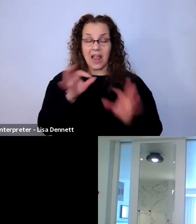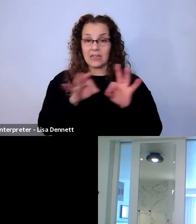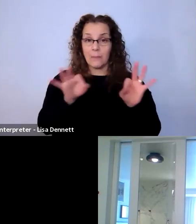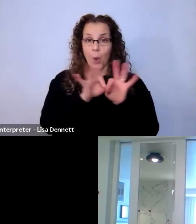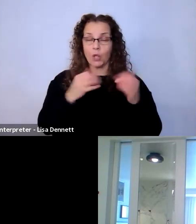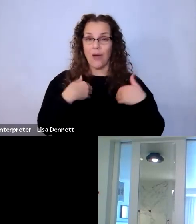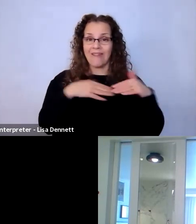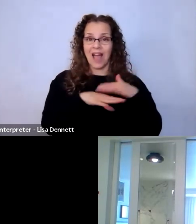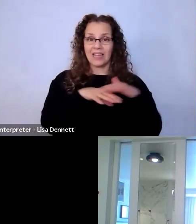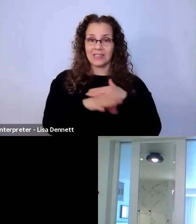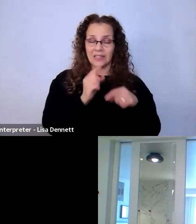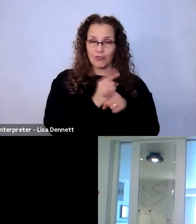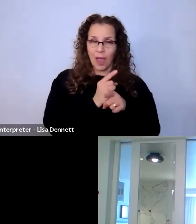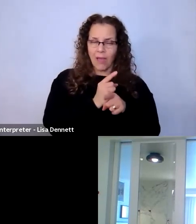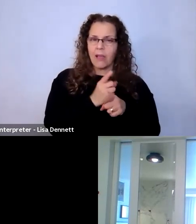like do you have any thoughts as a.